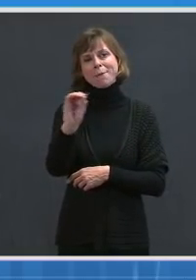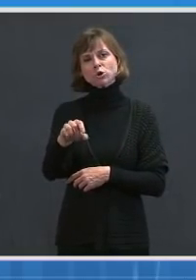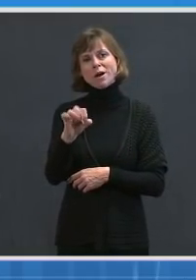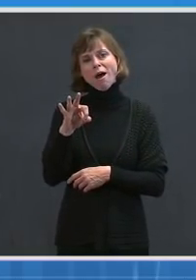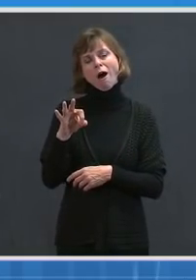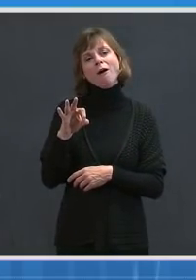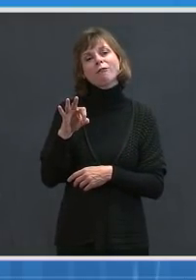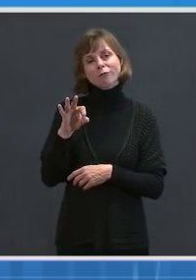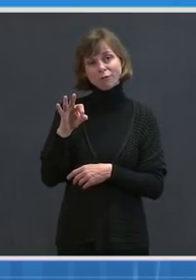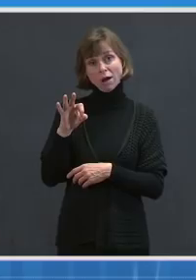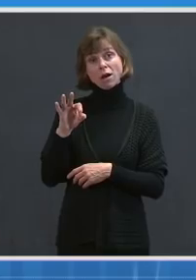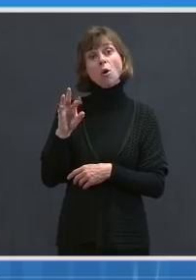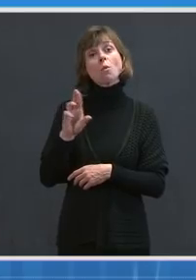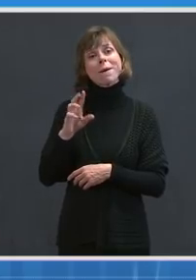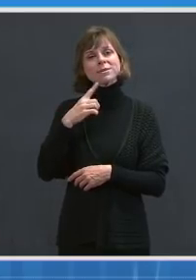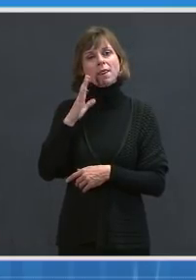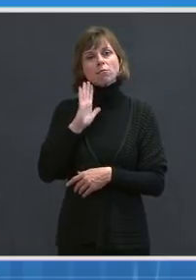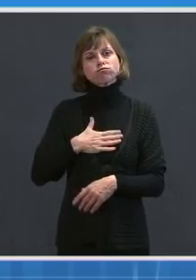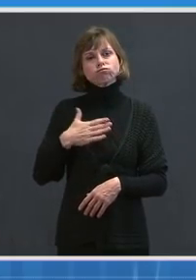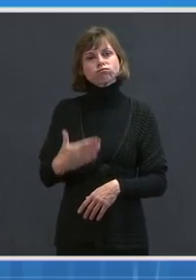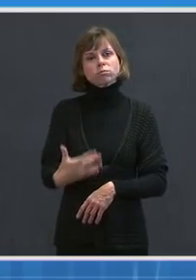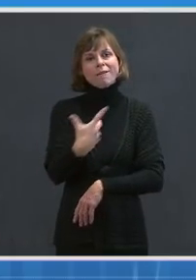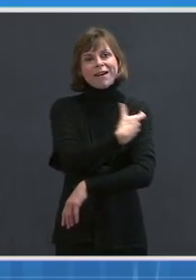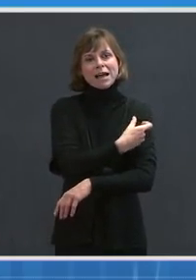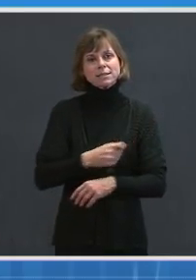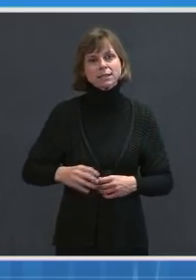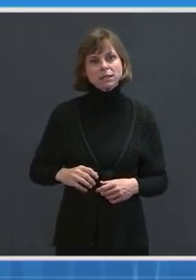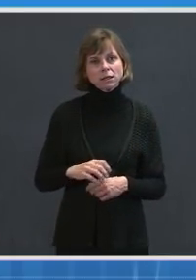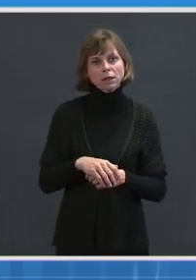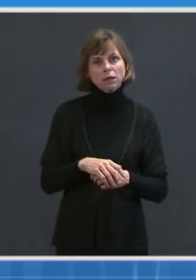I'm wondering if there's a special push for Republican voters,